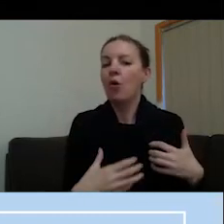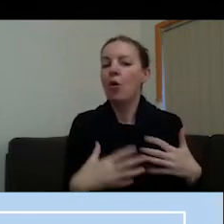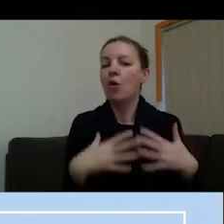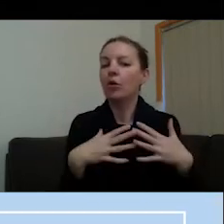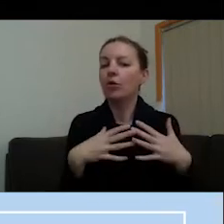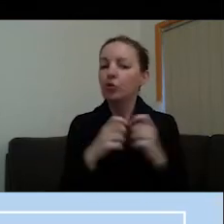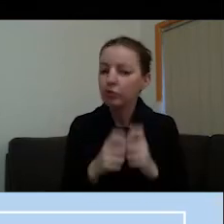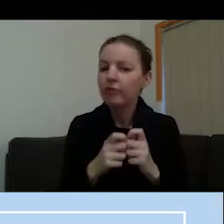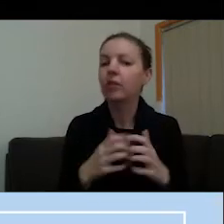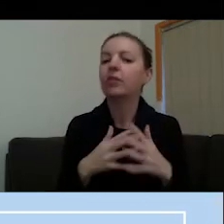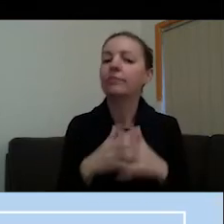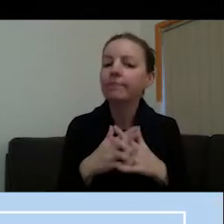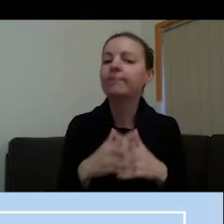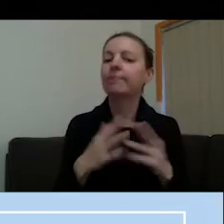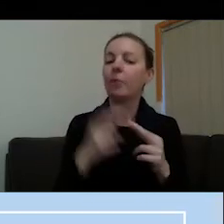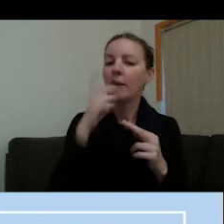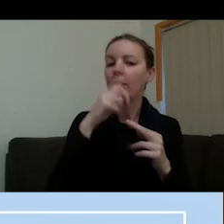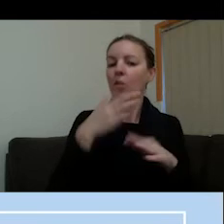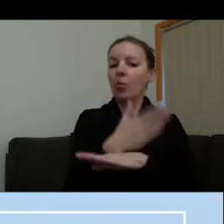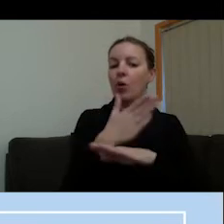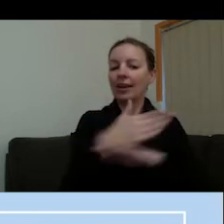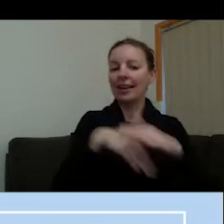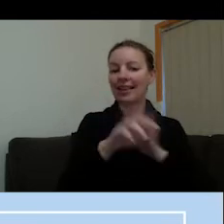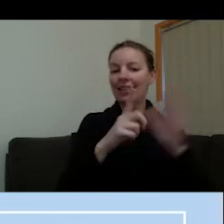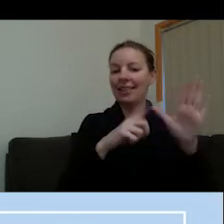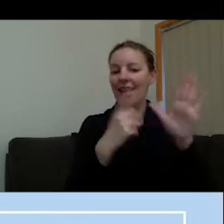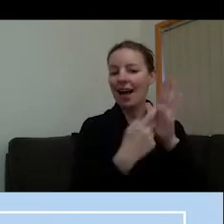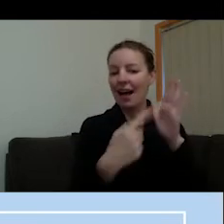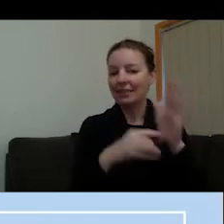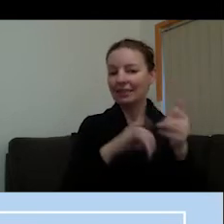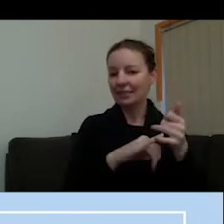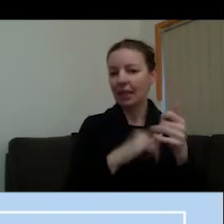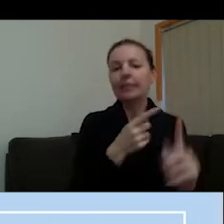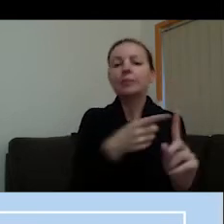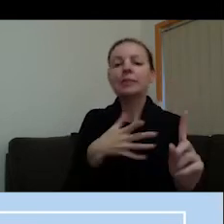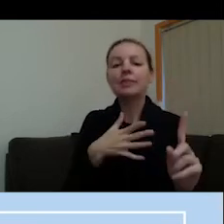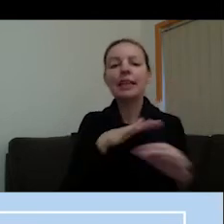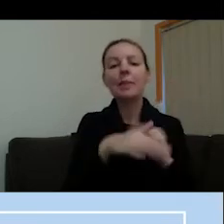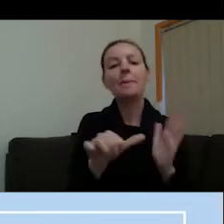arts, I was thinking about - particularly about money. Like, who gets to make decisions about money?